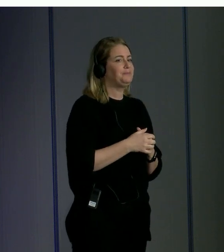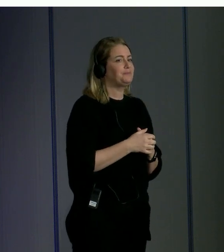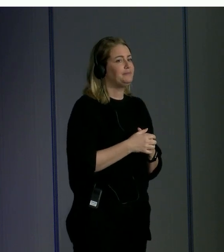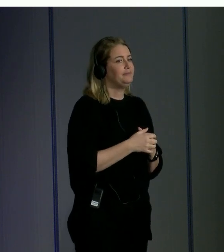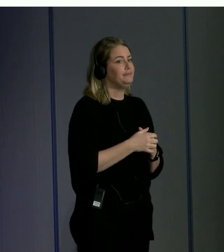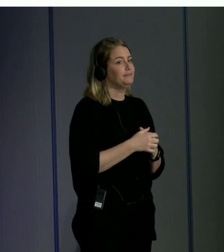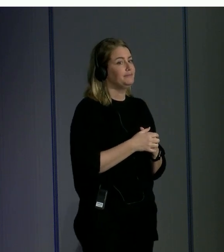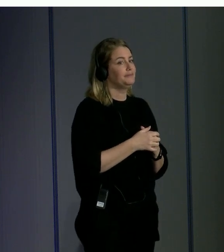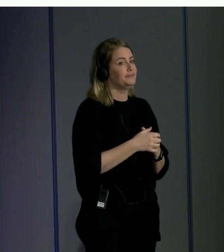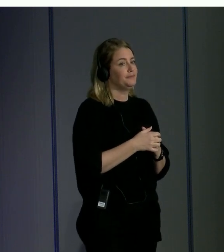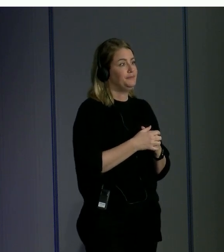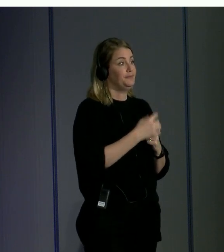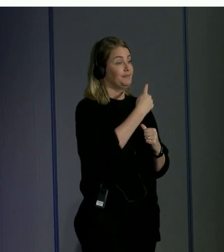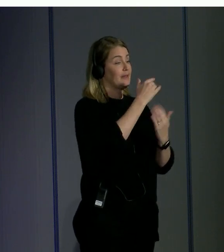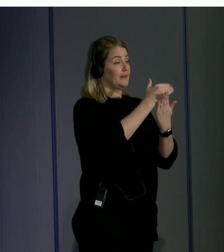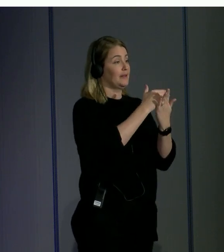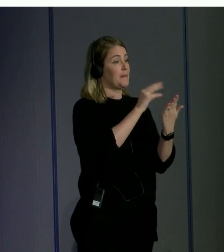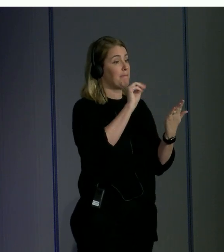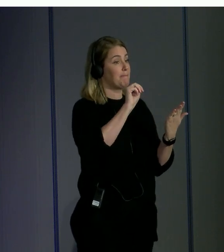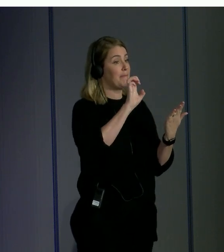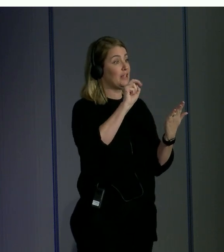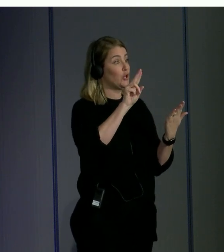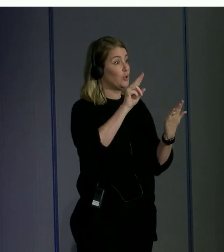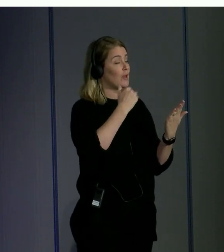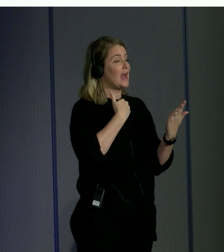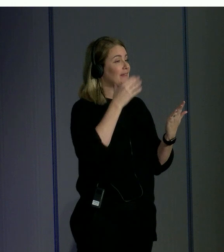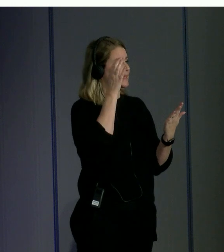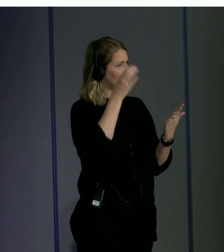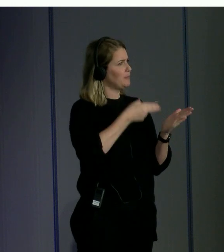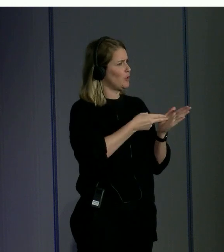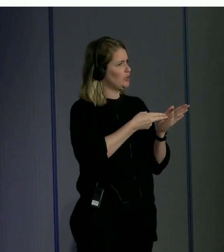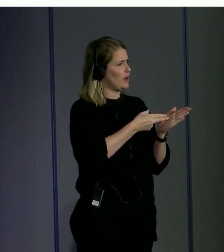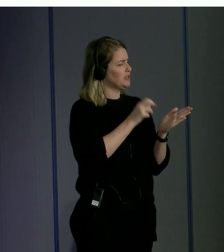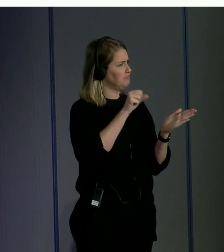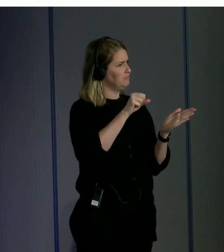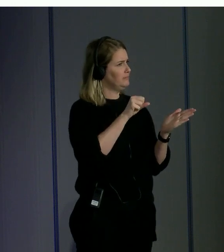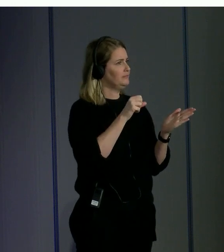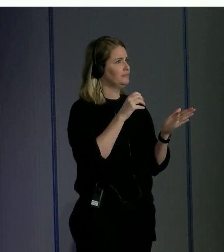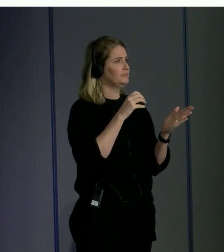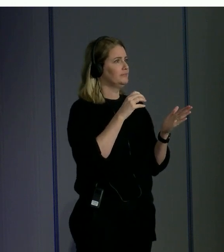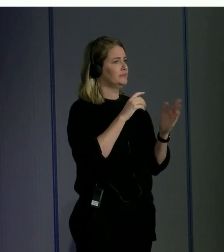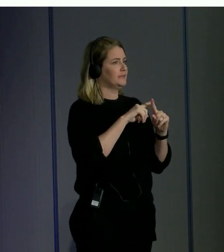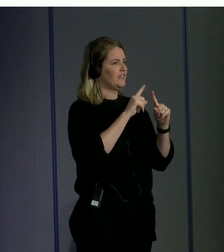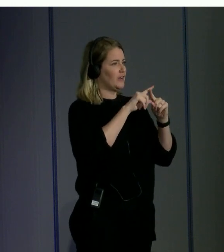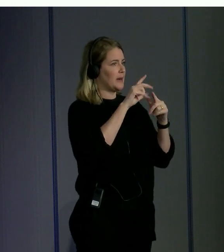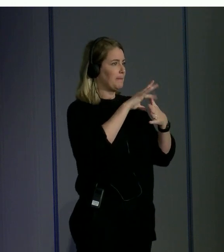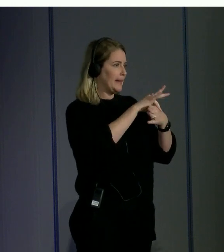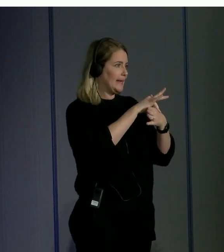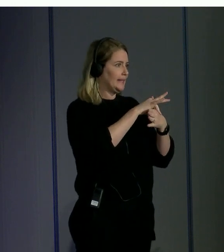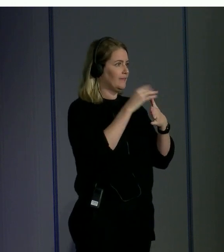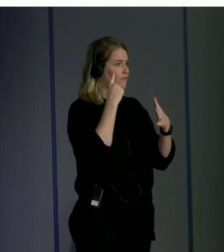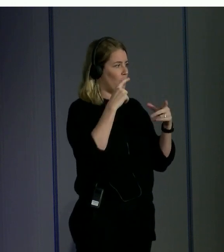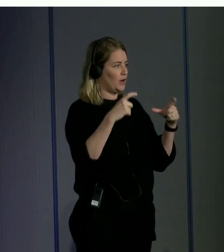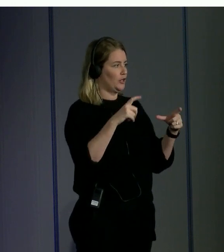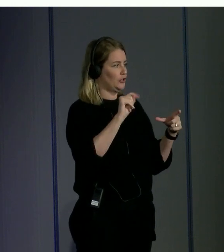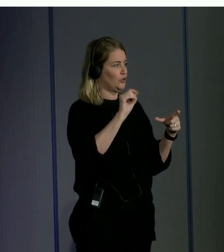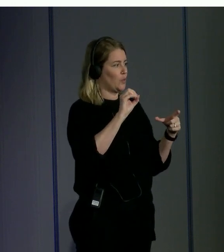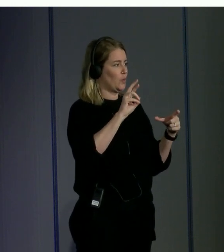Here's a menu that has conceptual integrity. Variations of meat on a tortilla.